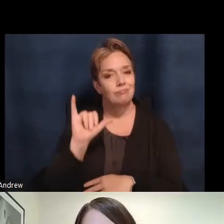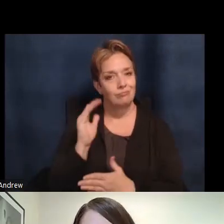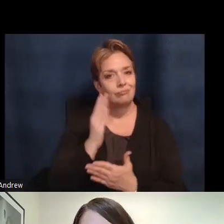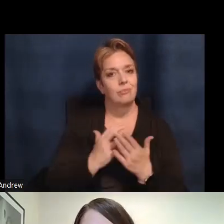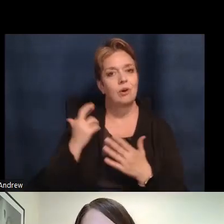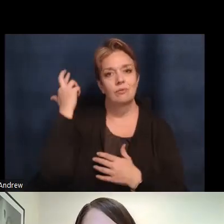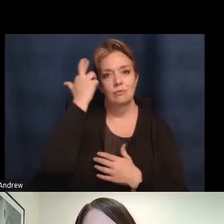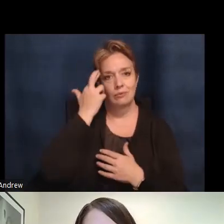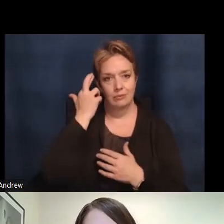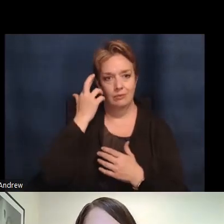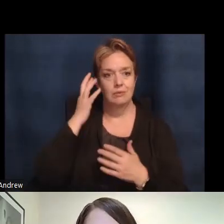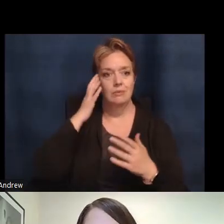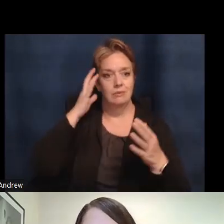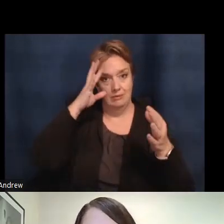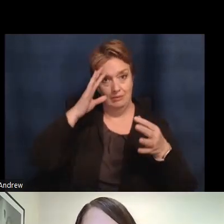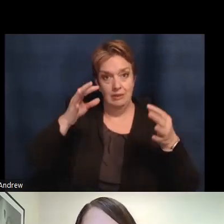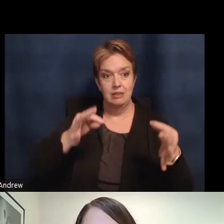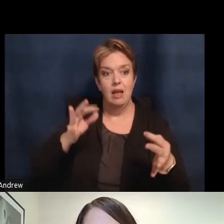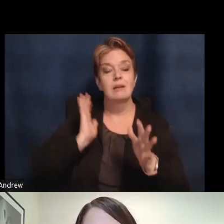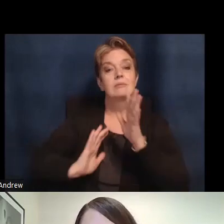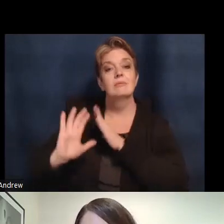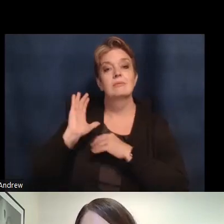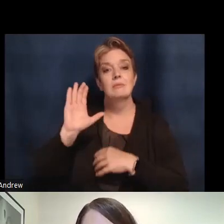to turn the old carriage house into the studio.